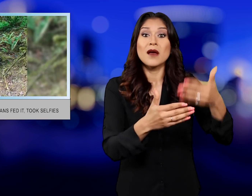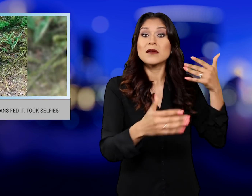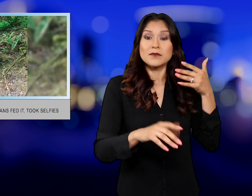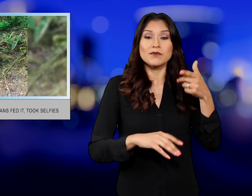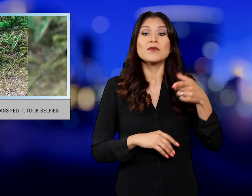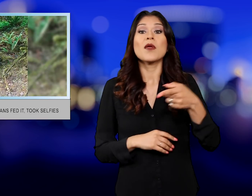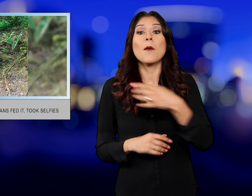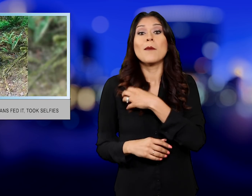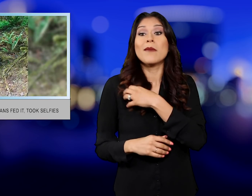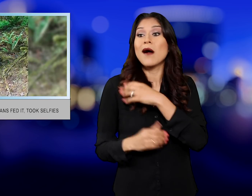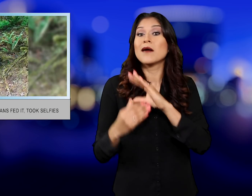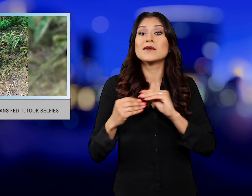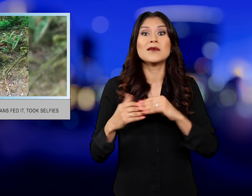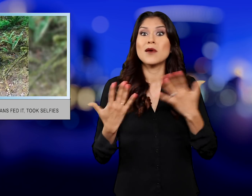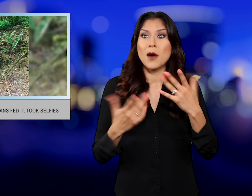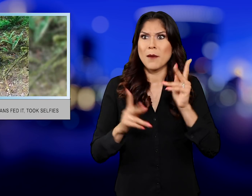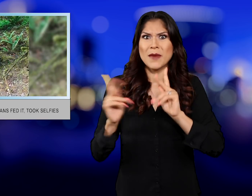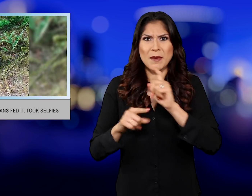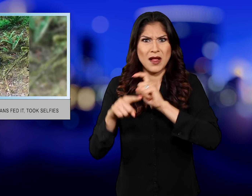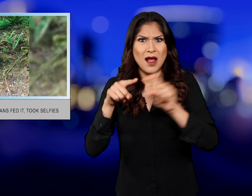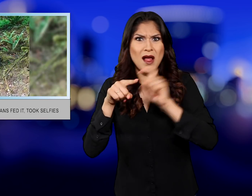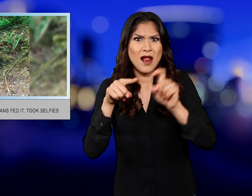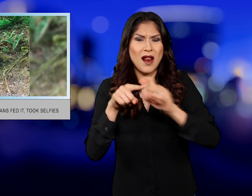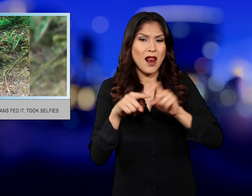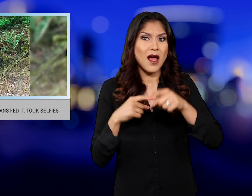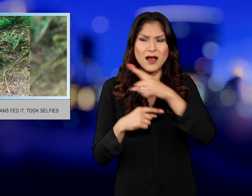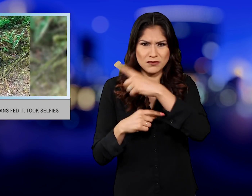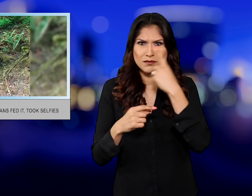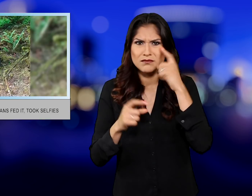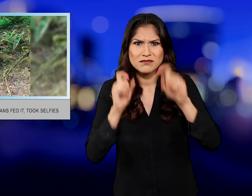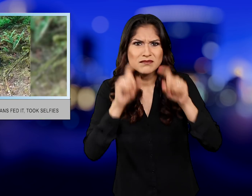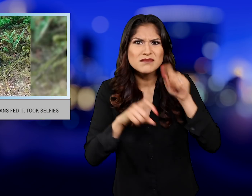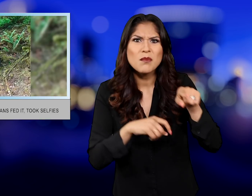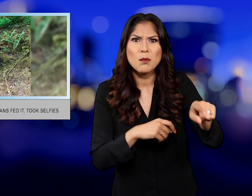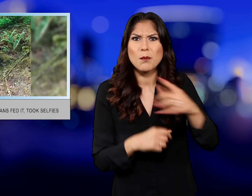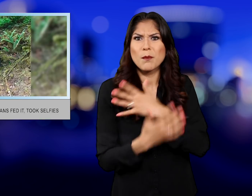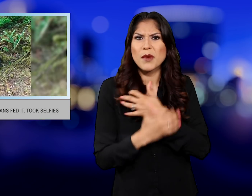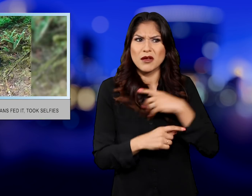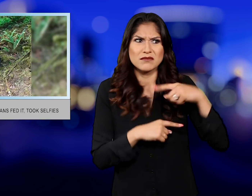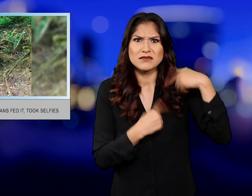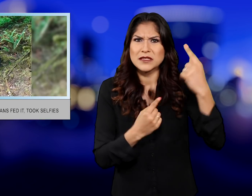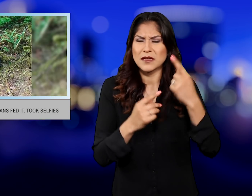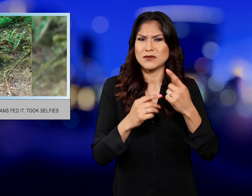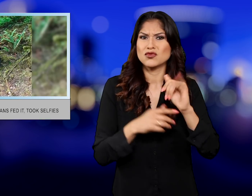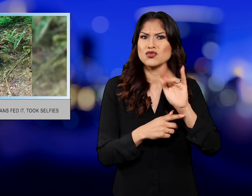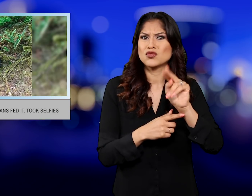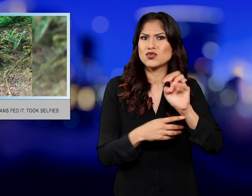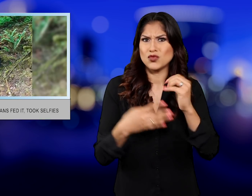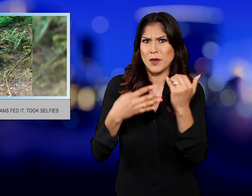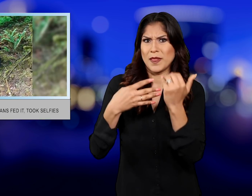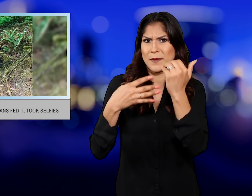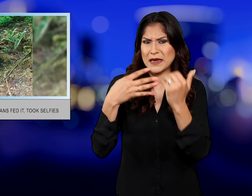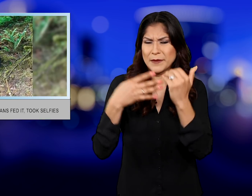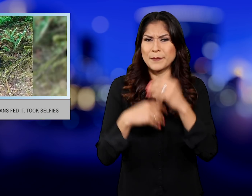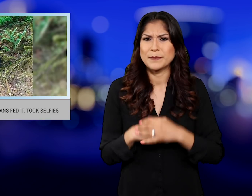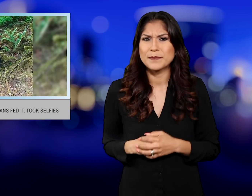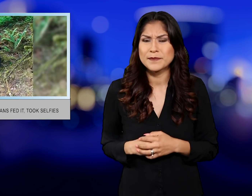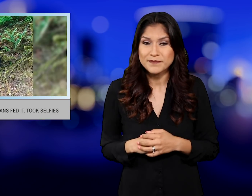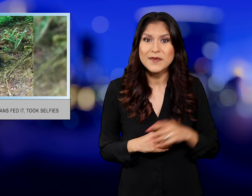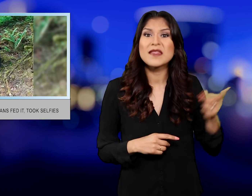Police have been getting calls about people spotting the bear since the beginning of June.